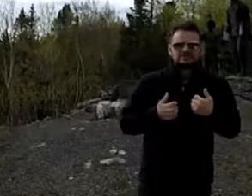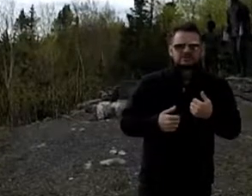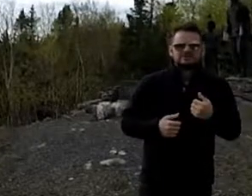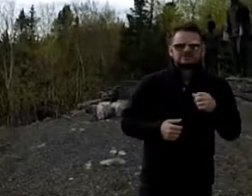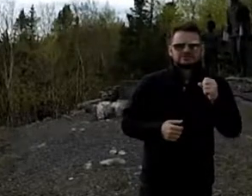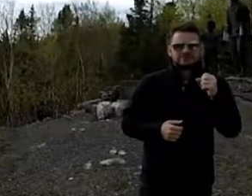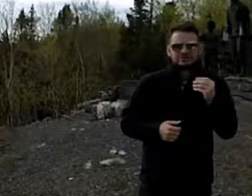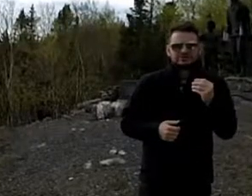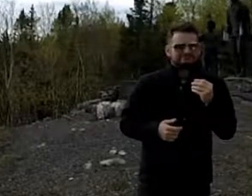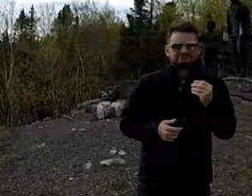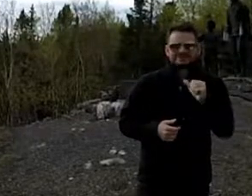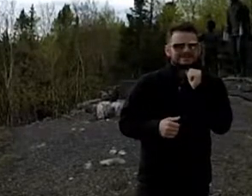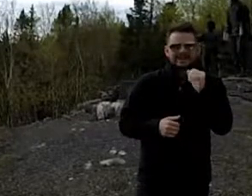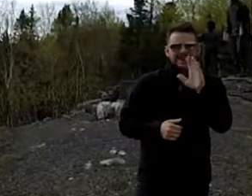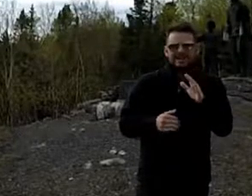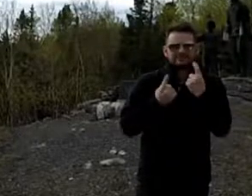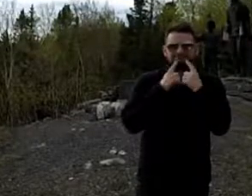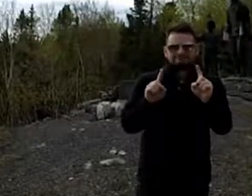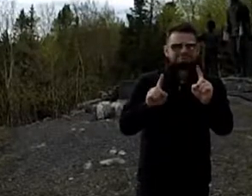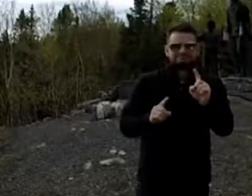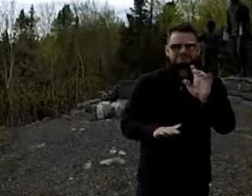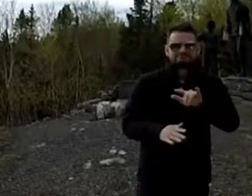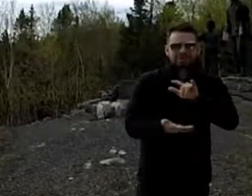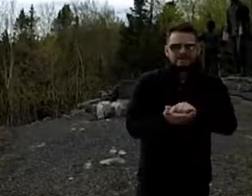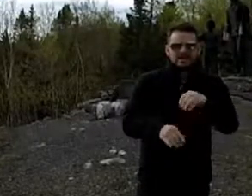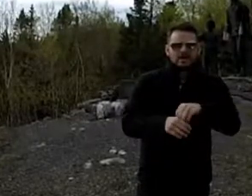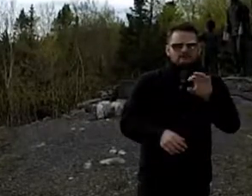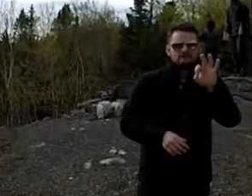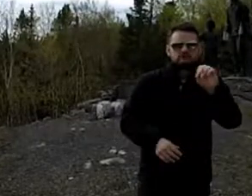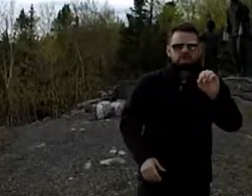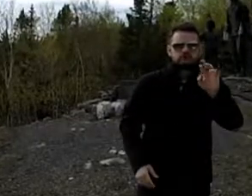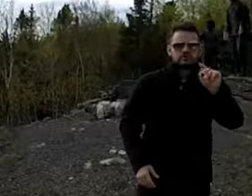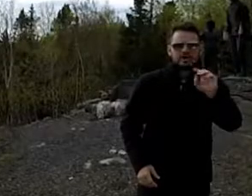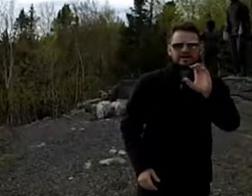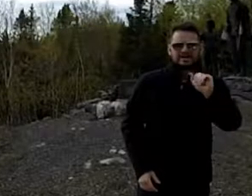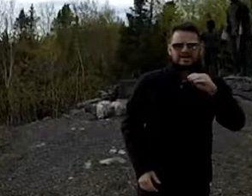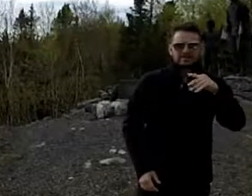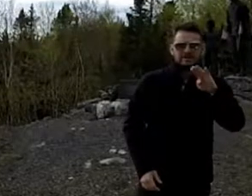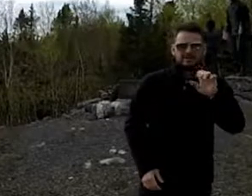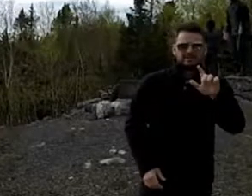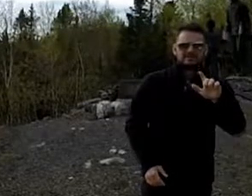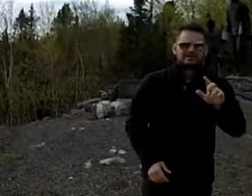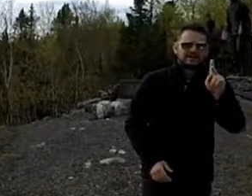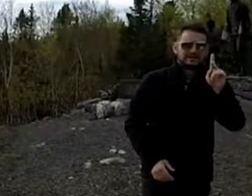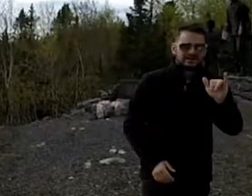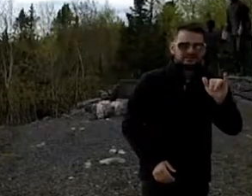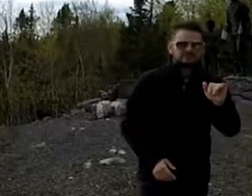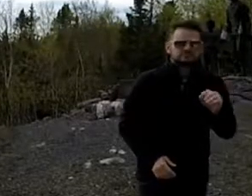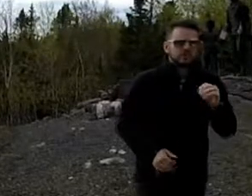They never have made to Fort Campbell, Kentucky.